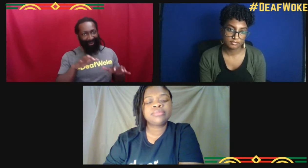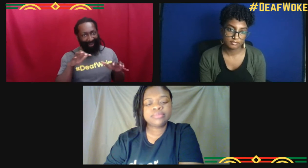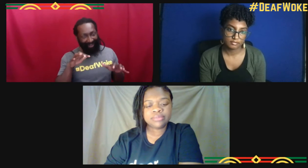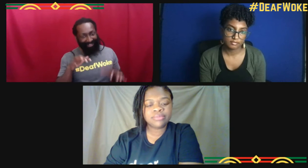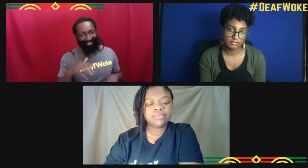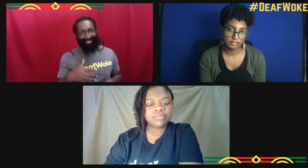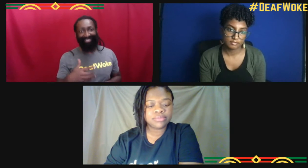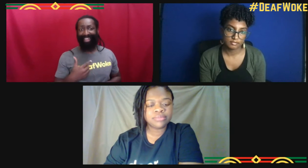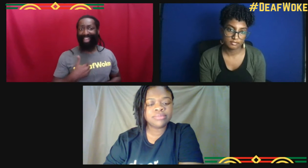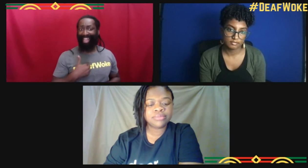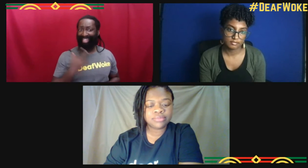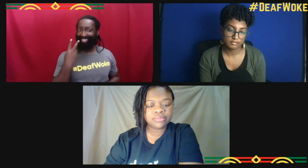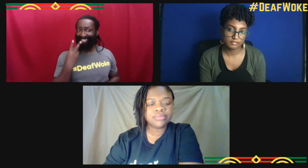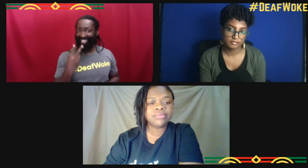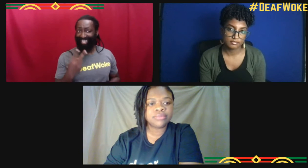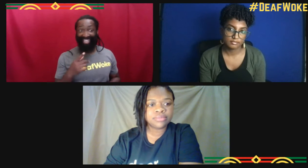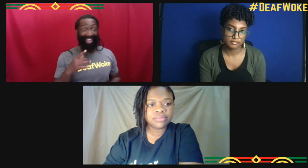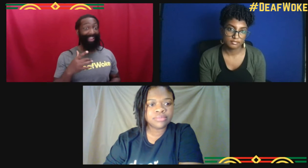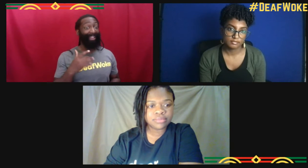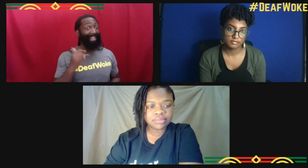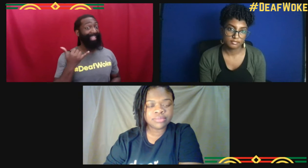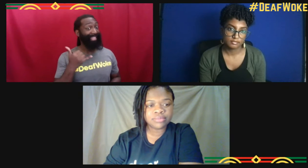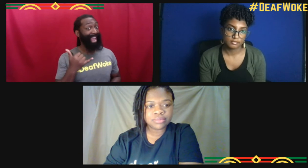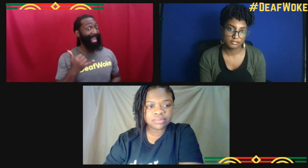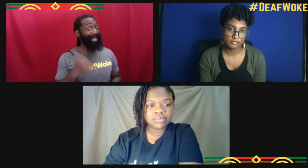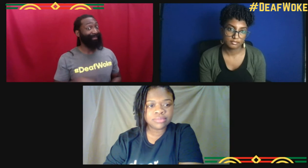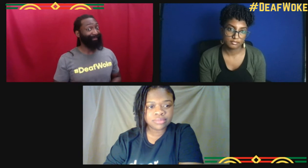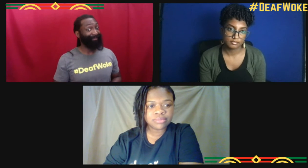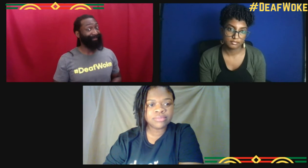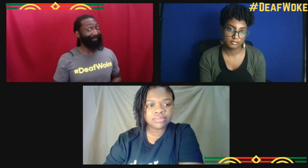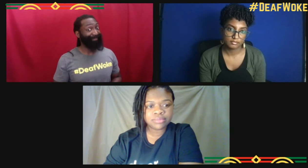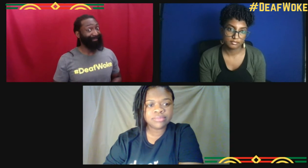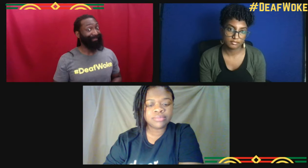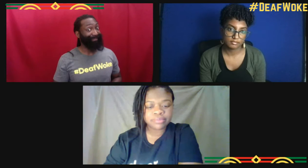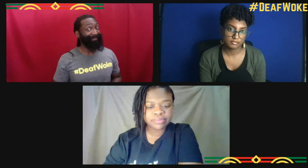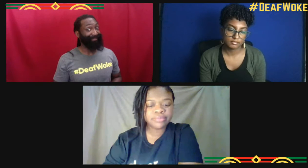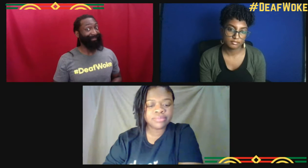community surrounded him I can definitely see that yellow